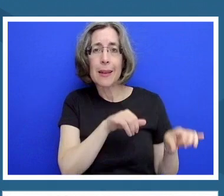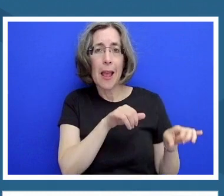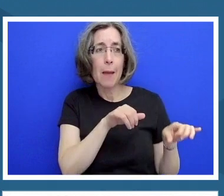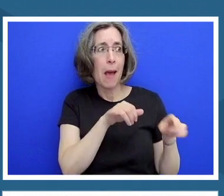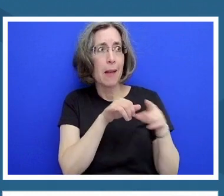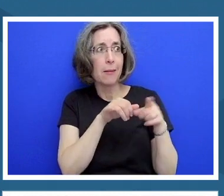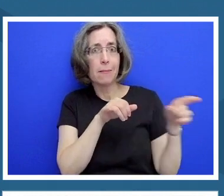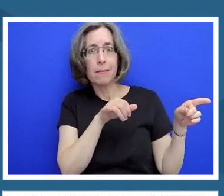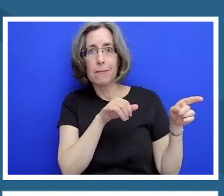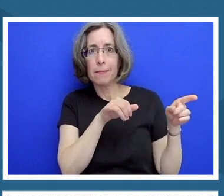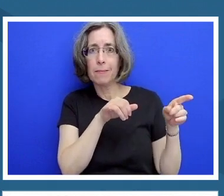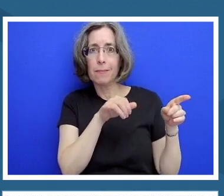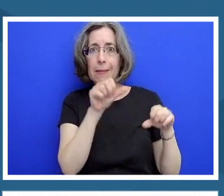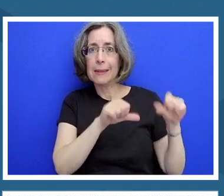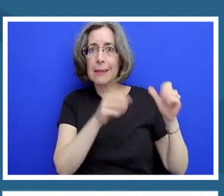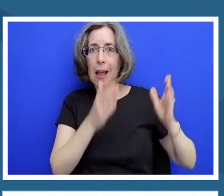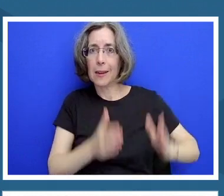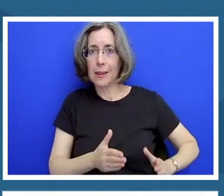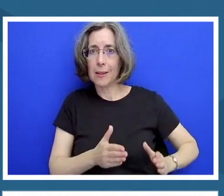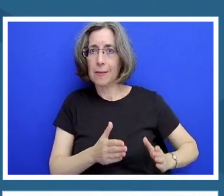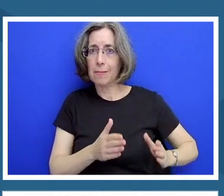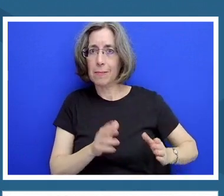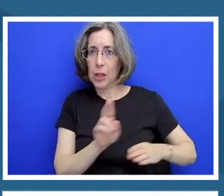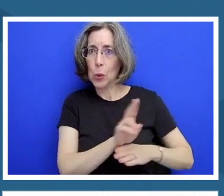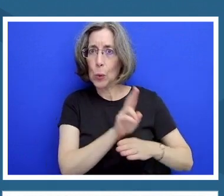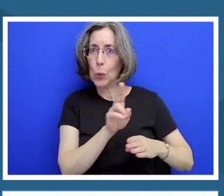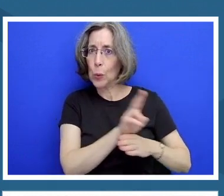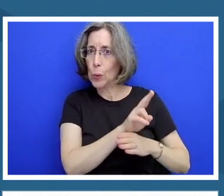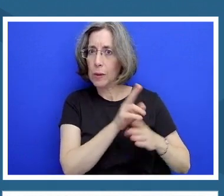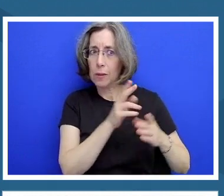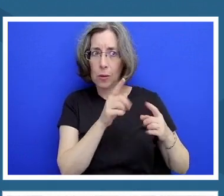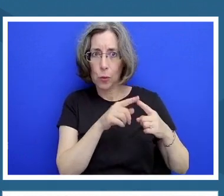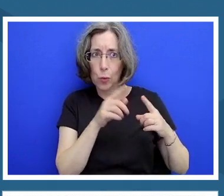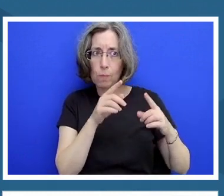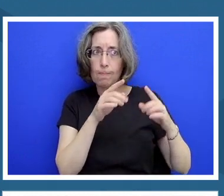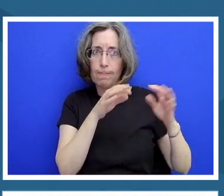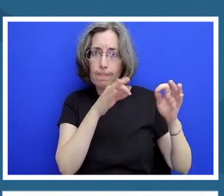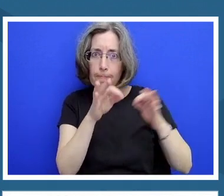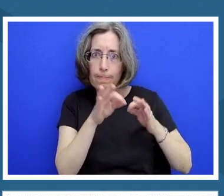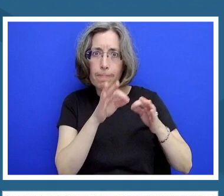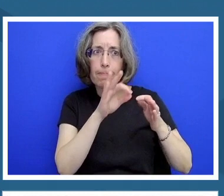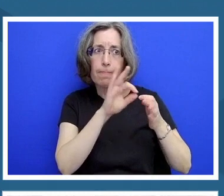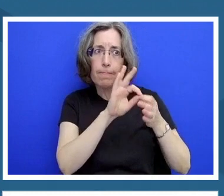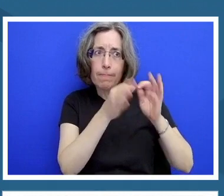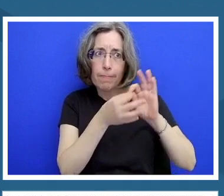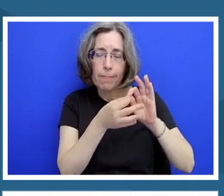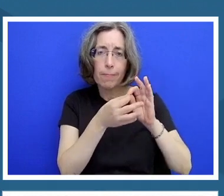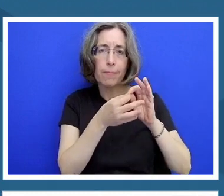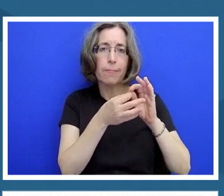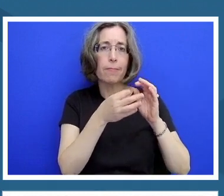exoplanet scientists use to